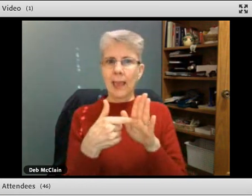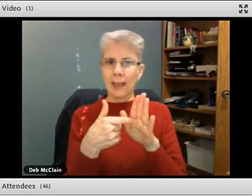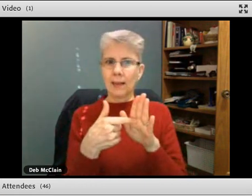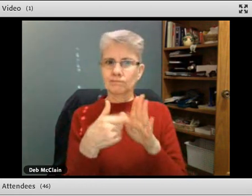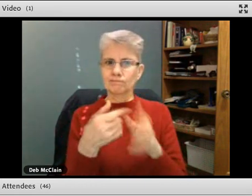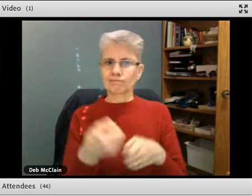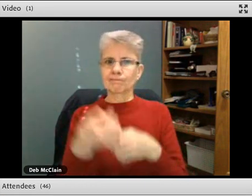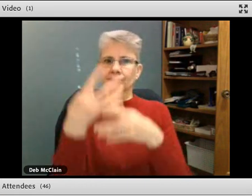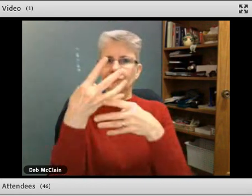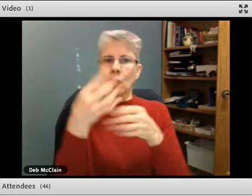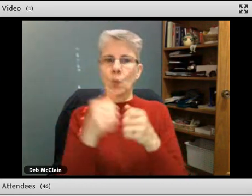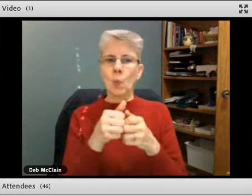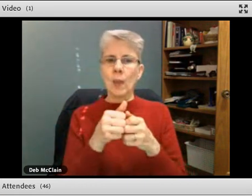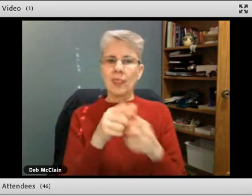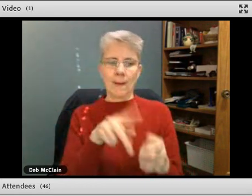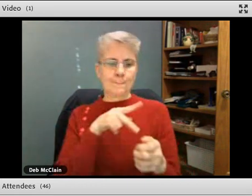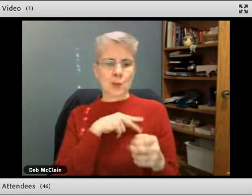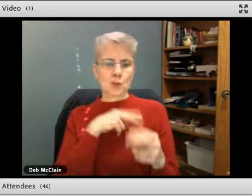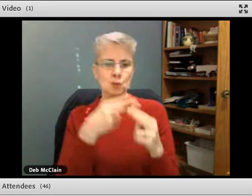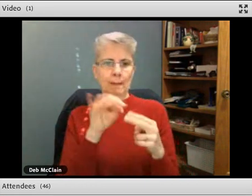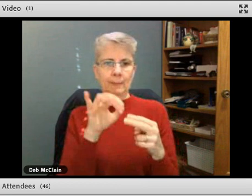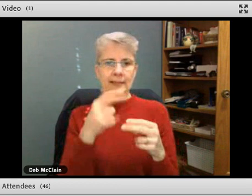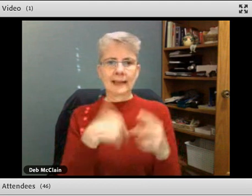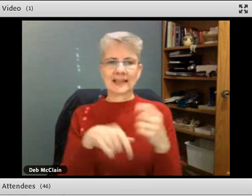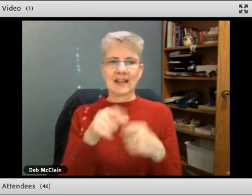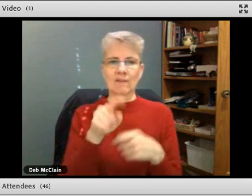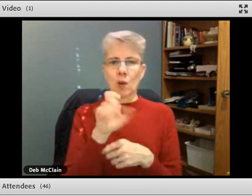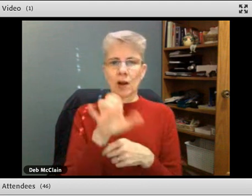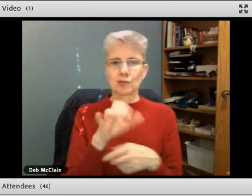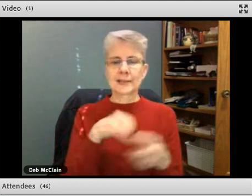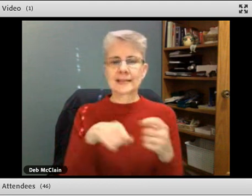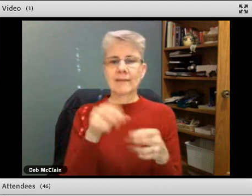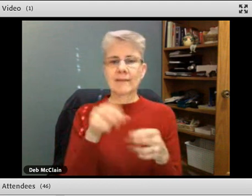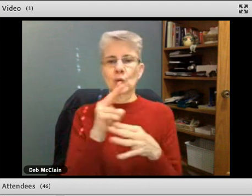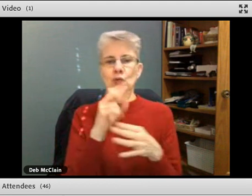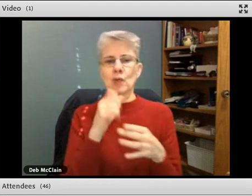So, instead of the user having to know what the 100 means, it's explained.